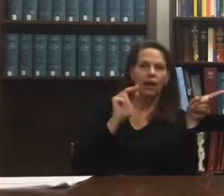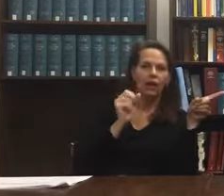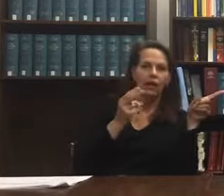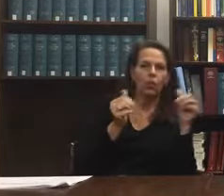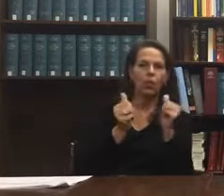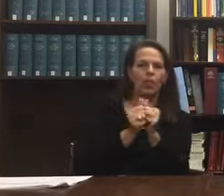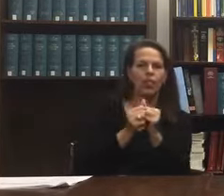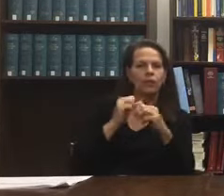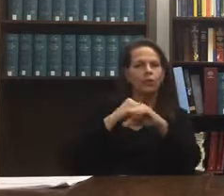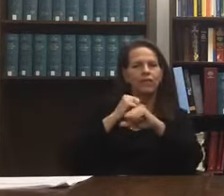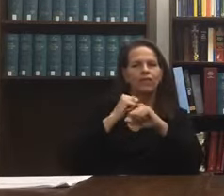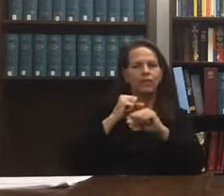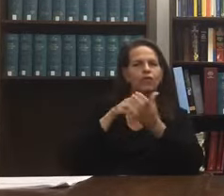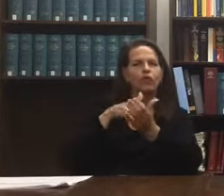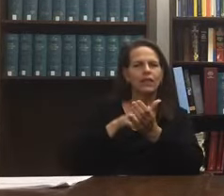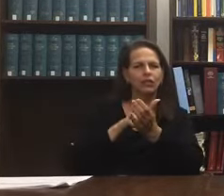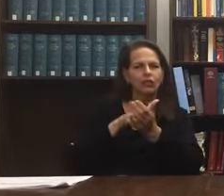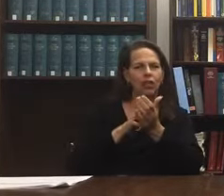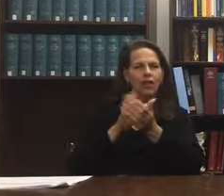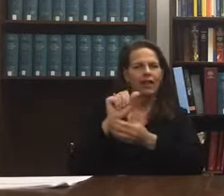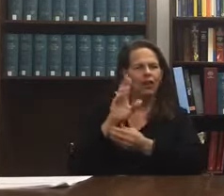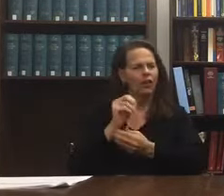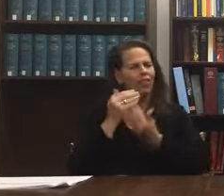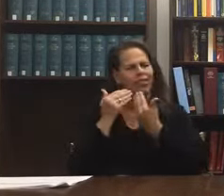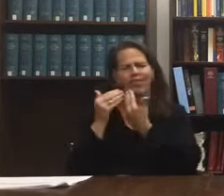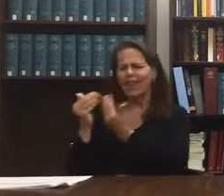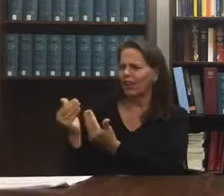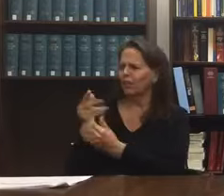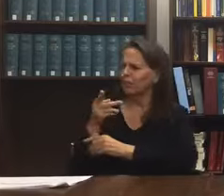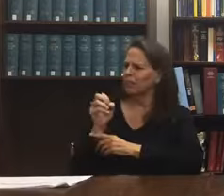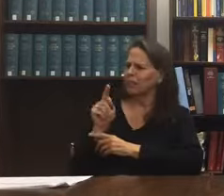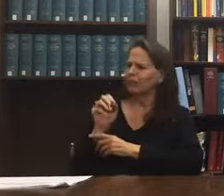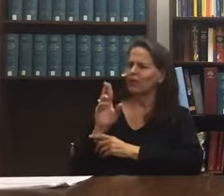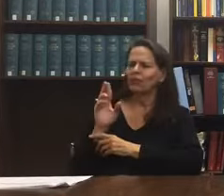fragile kids and we are really grateful to have Peter and his expertise with us